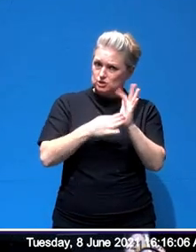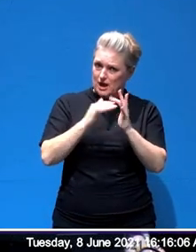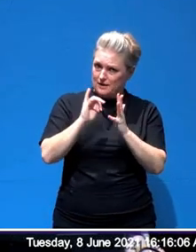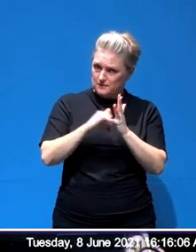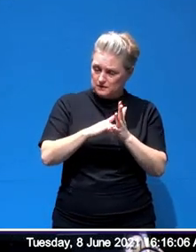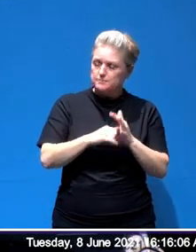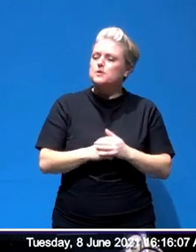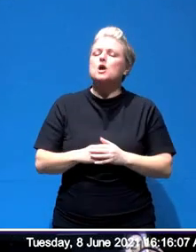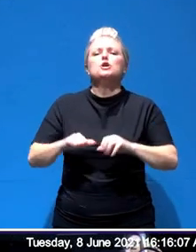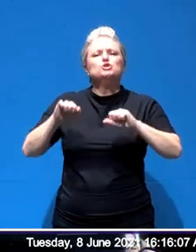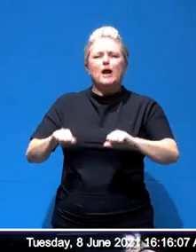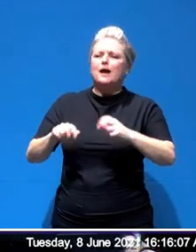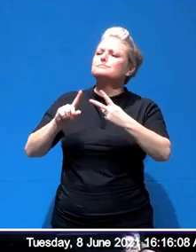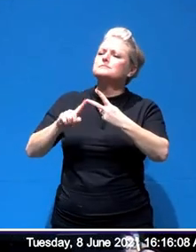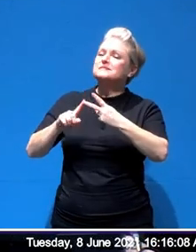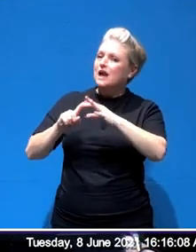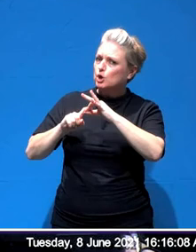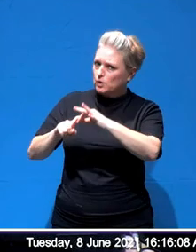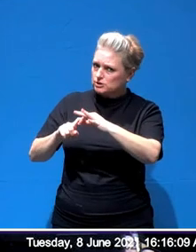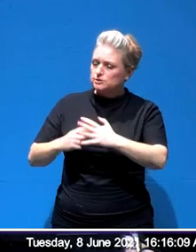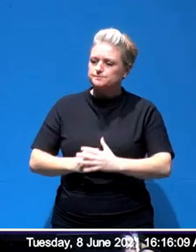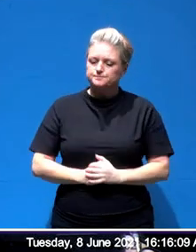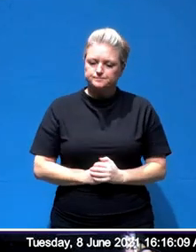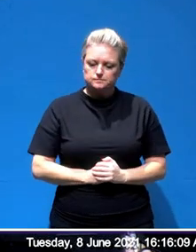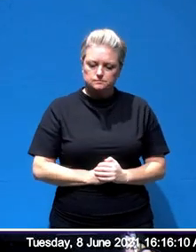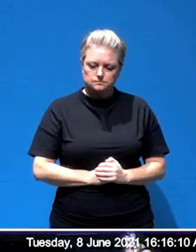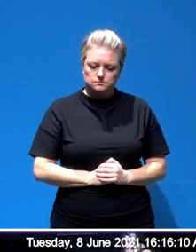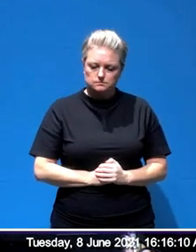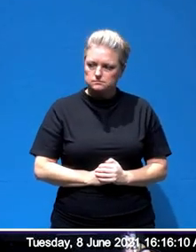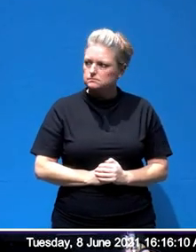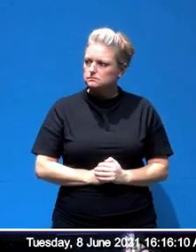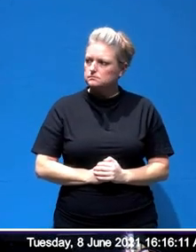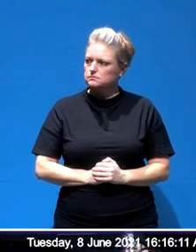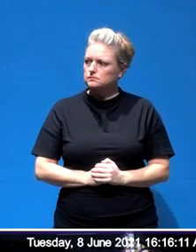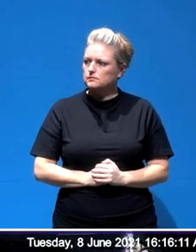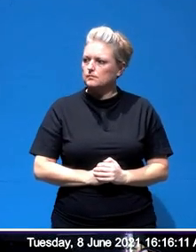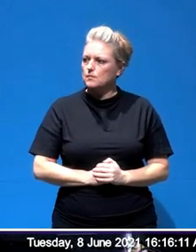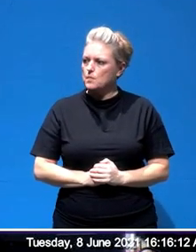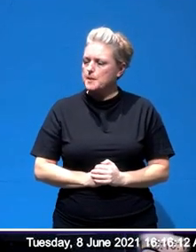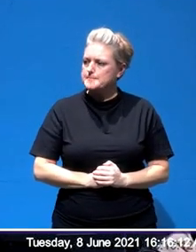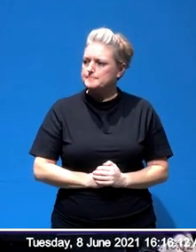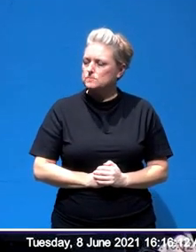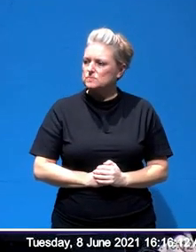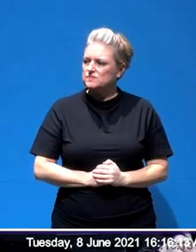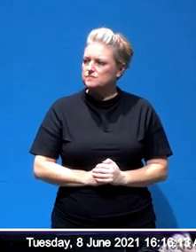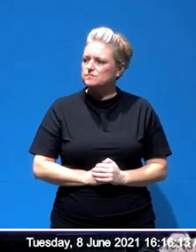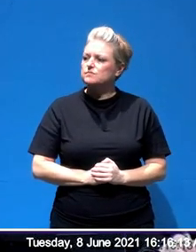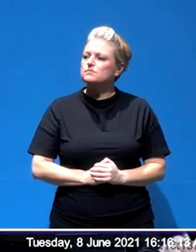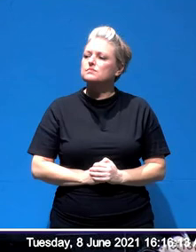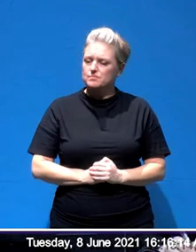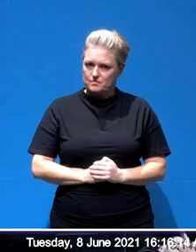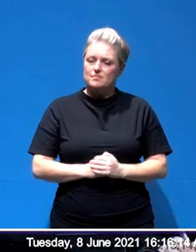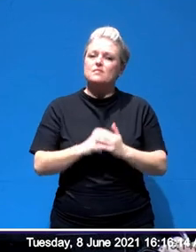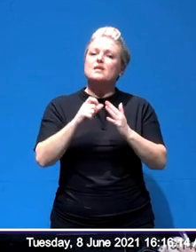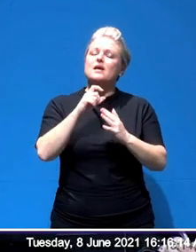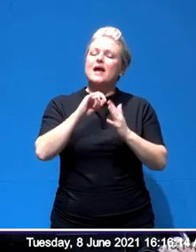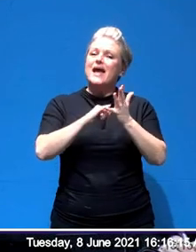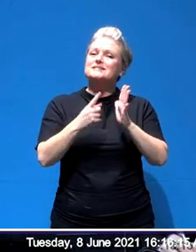The second point is the response by the Department after the